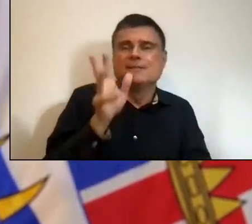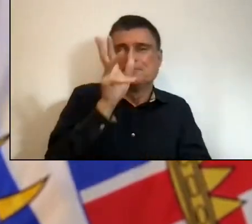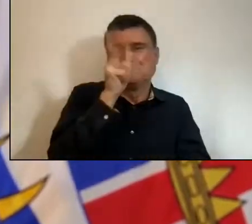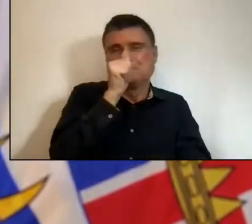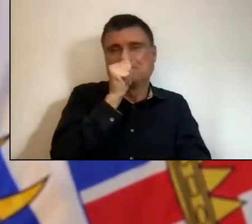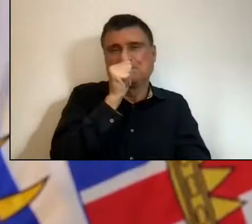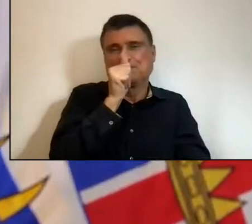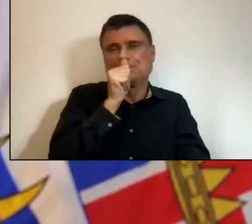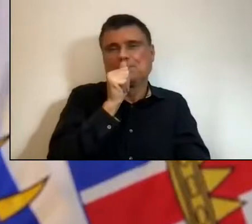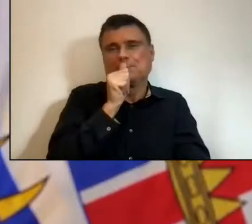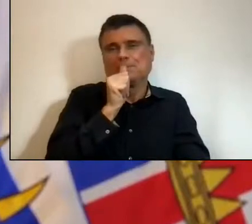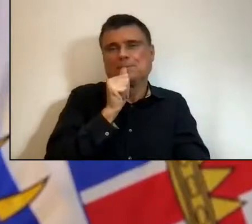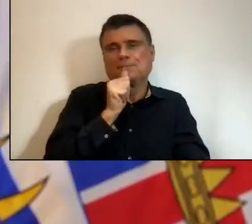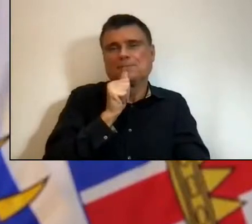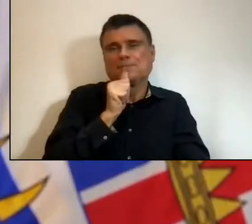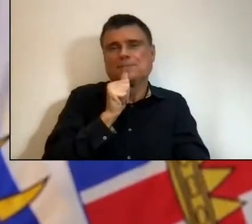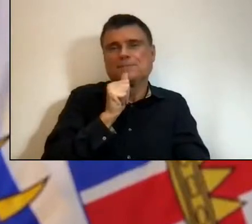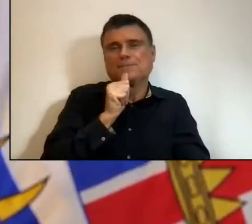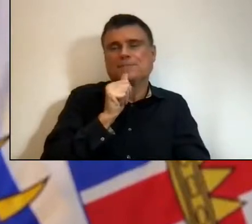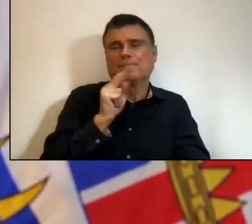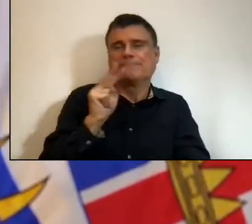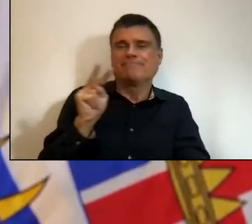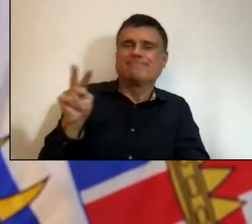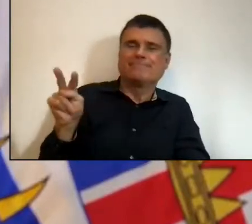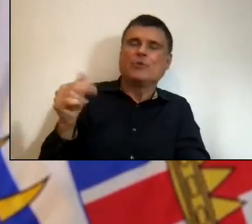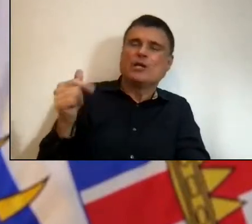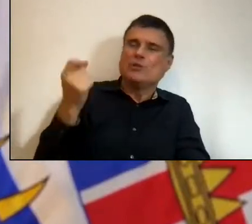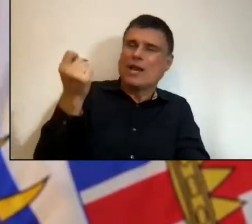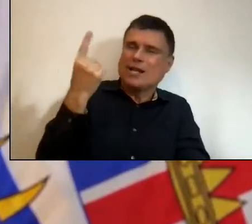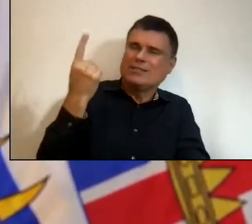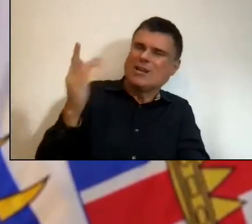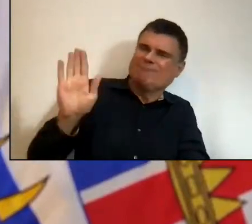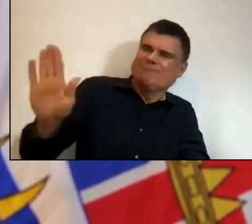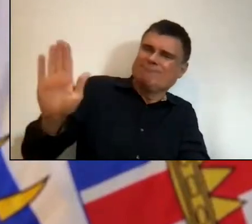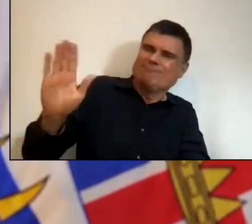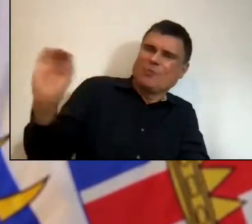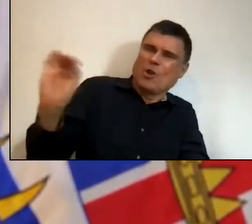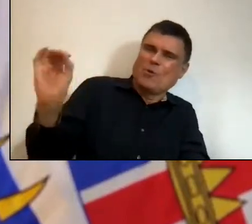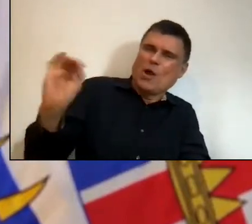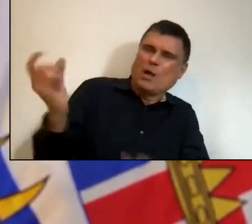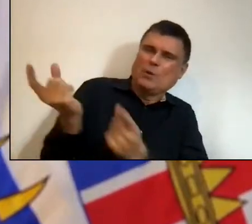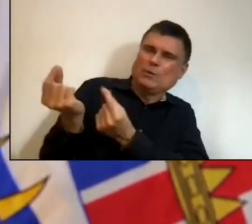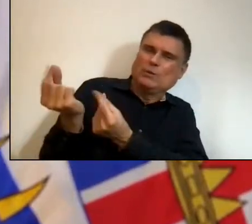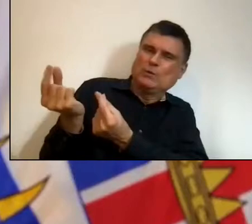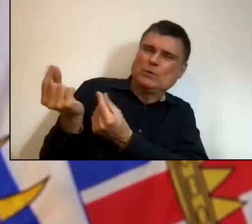Trying to find some ways of